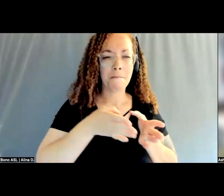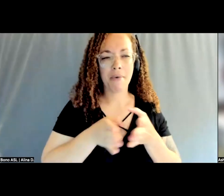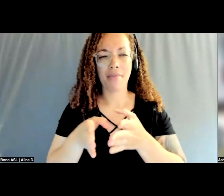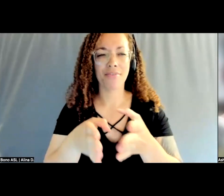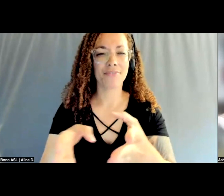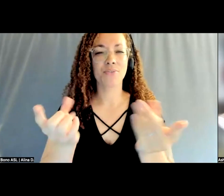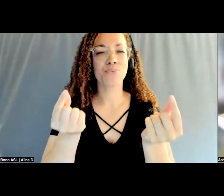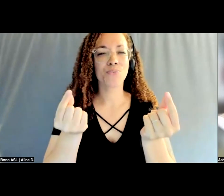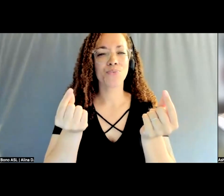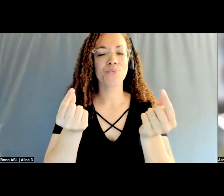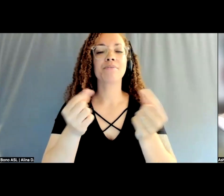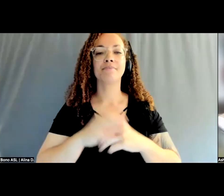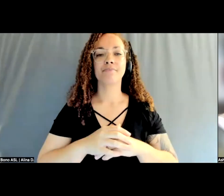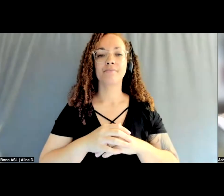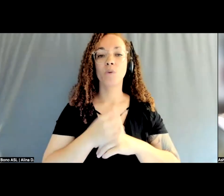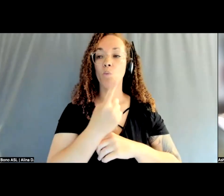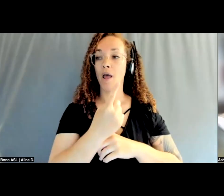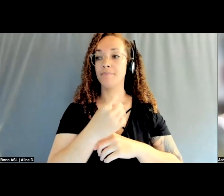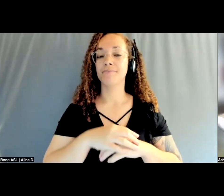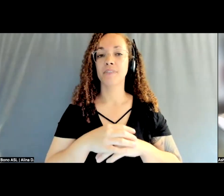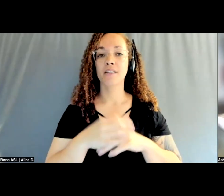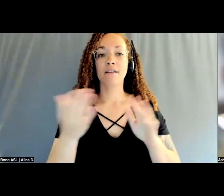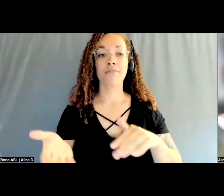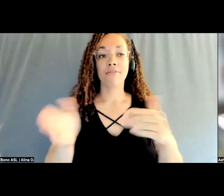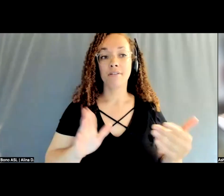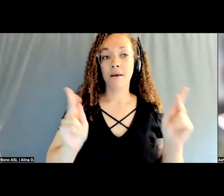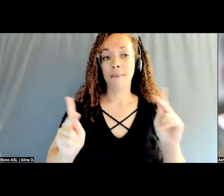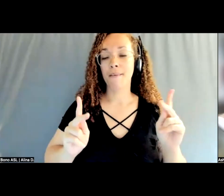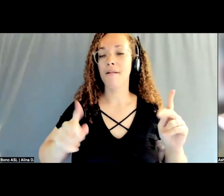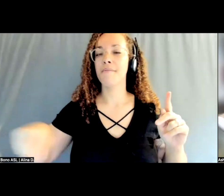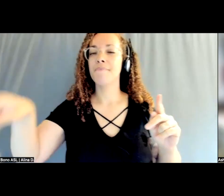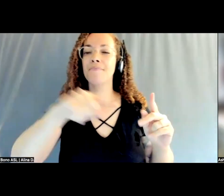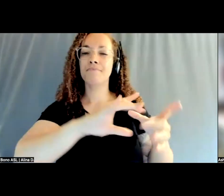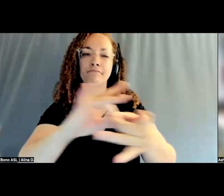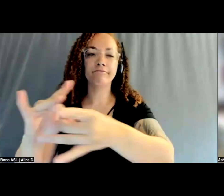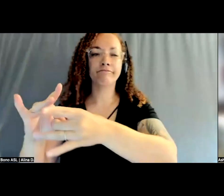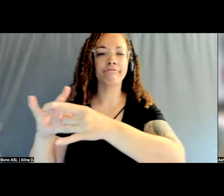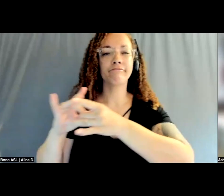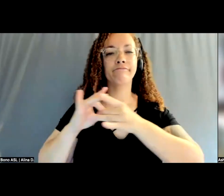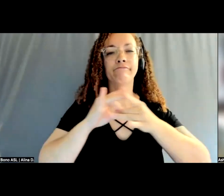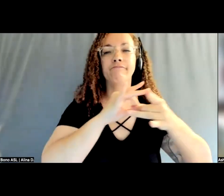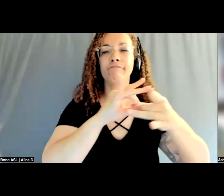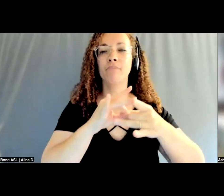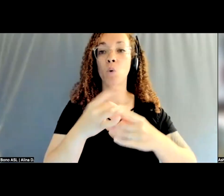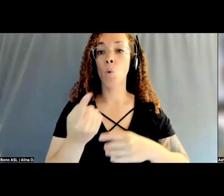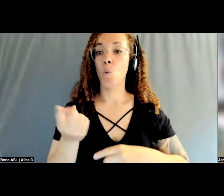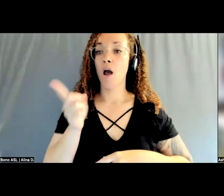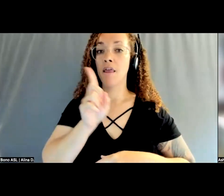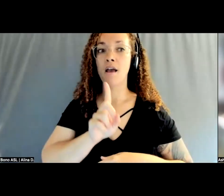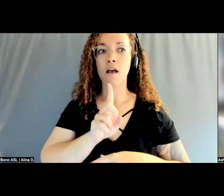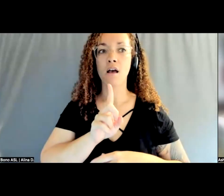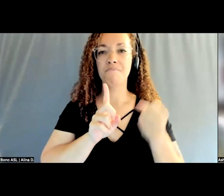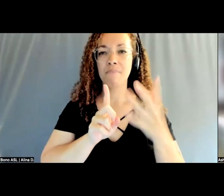1 the dead harmonize. invocations of one bring many–each tongue a split cypher.